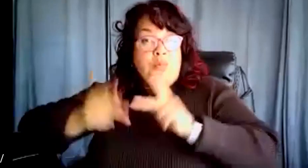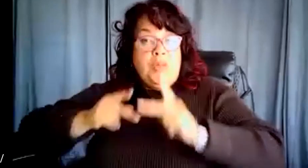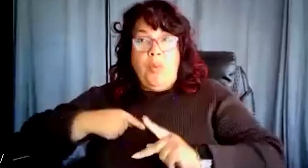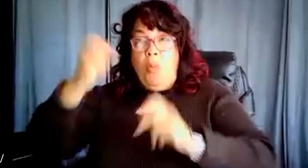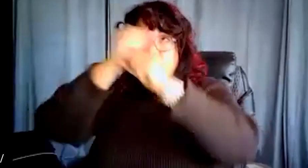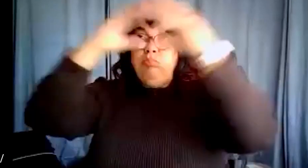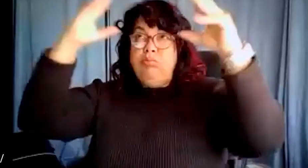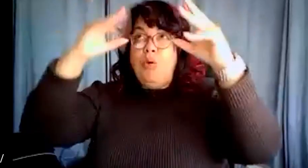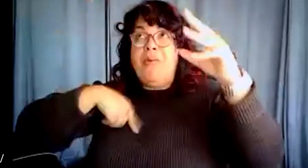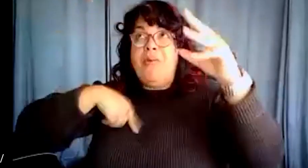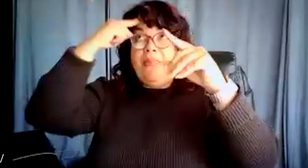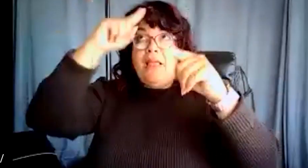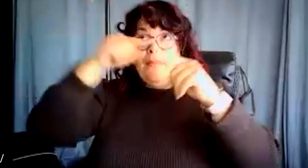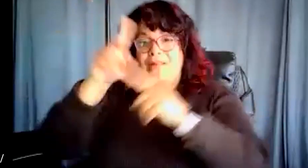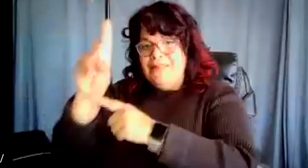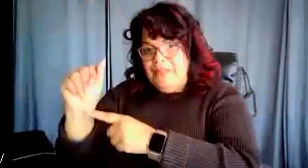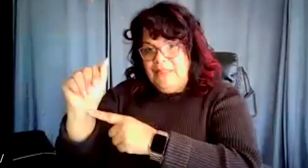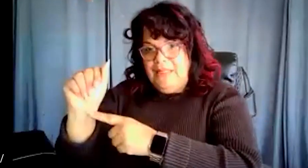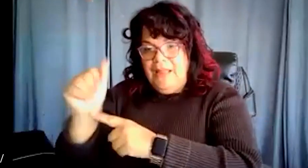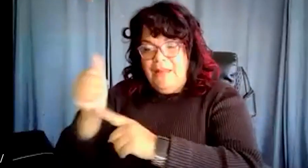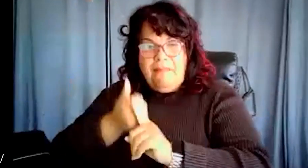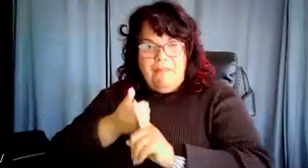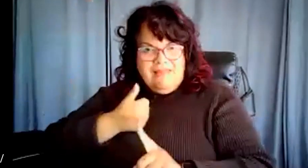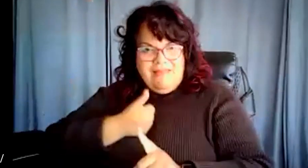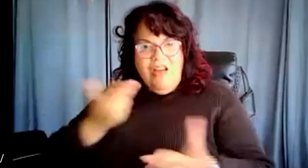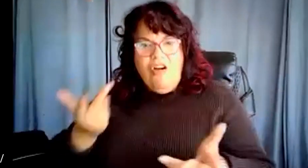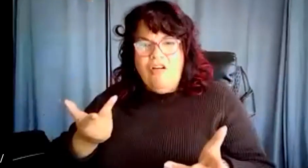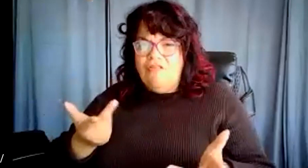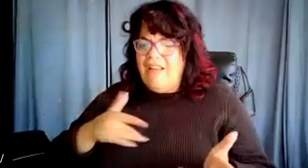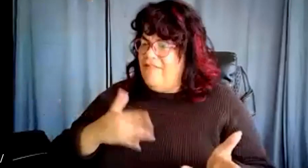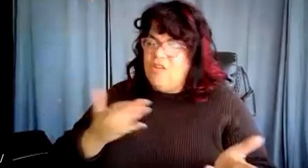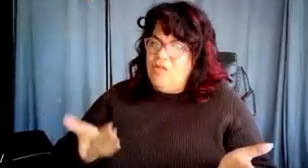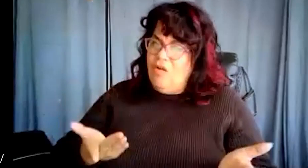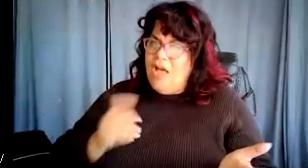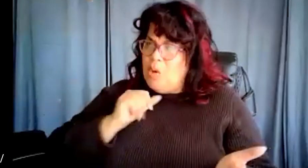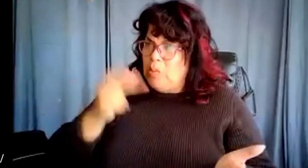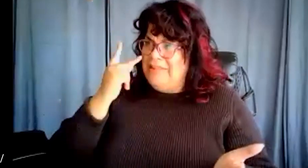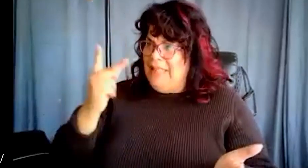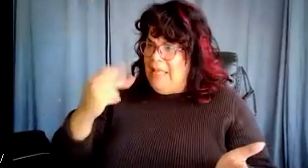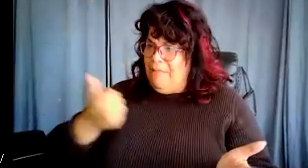Although, even I am someone who feels like I don't really see myself represented.